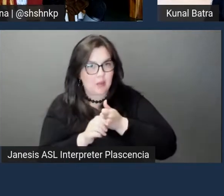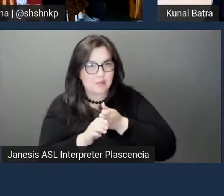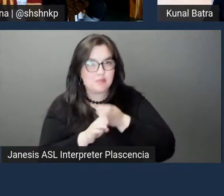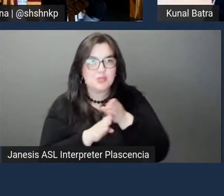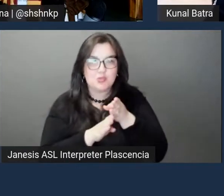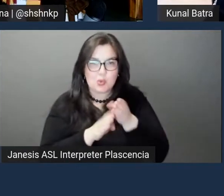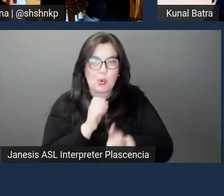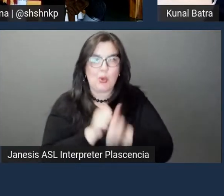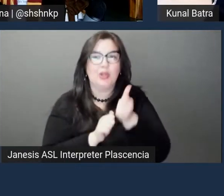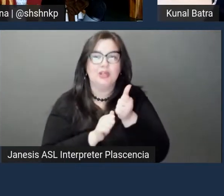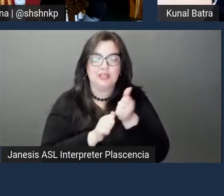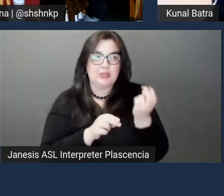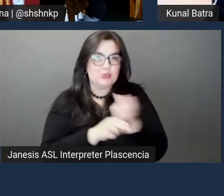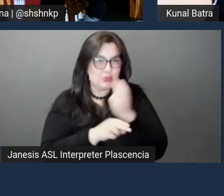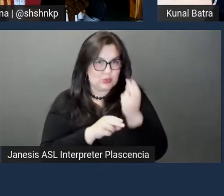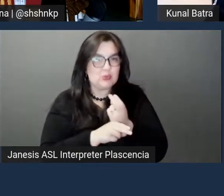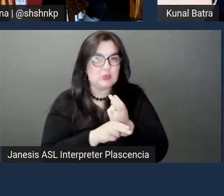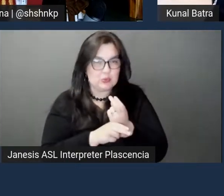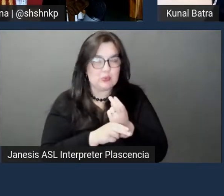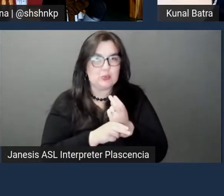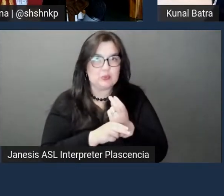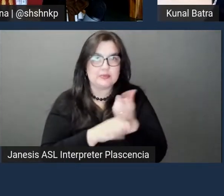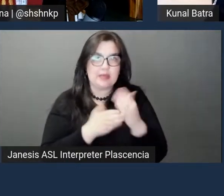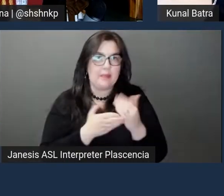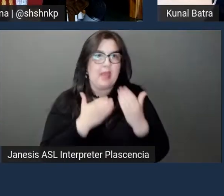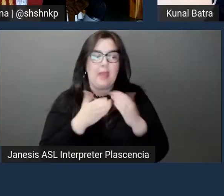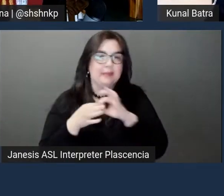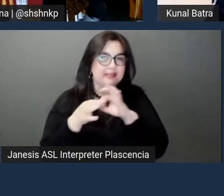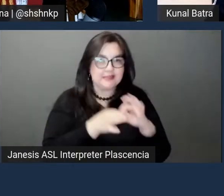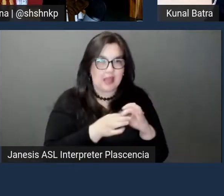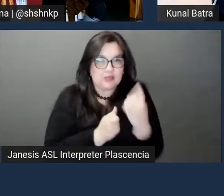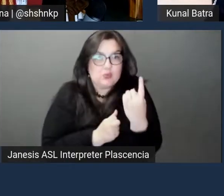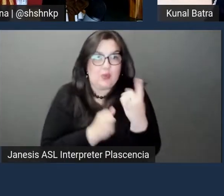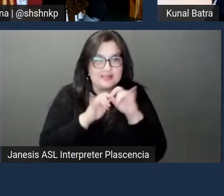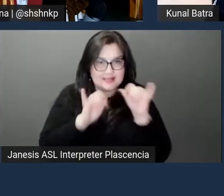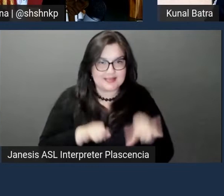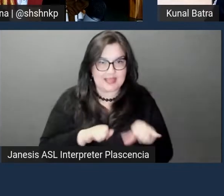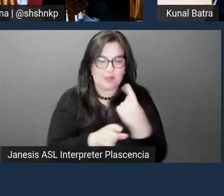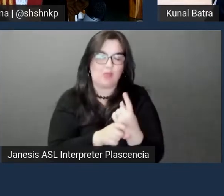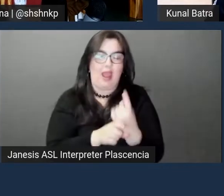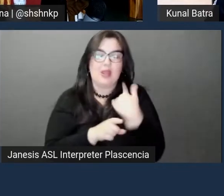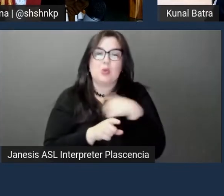they might not be tied to one type of ecosystem. So, we totally expect customers to be running